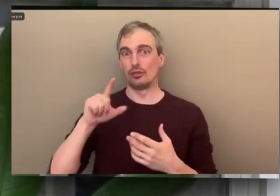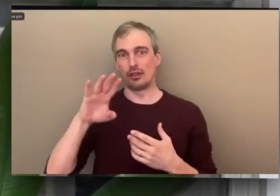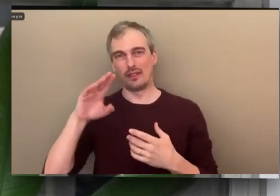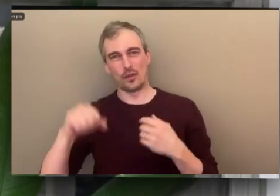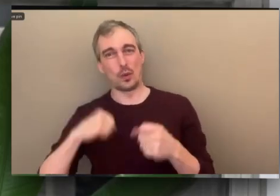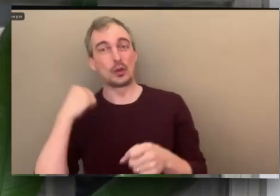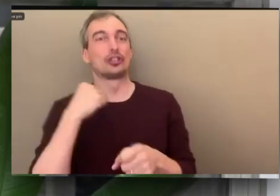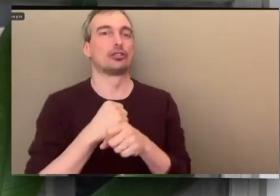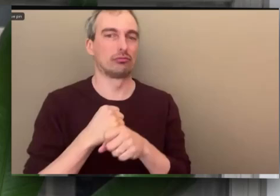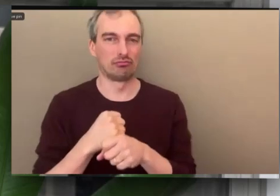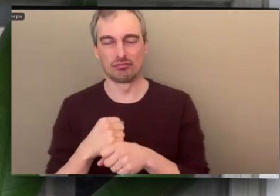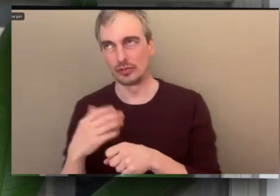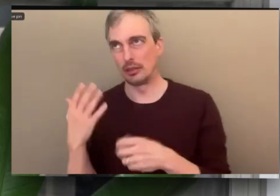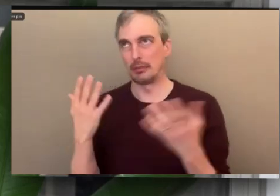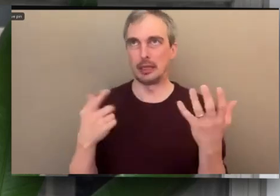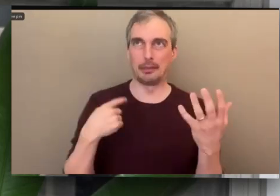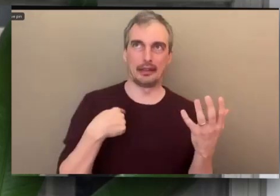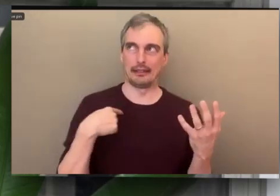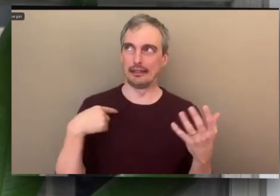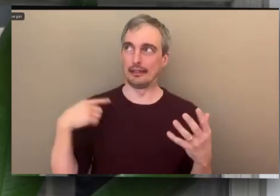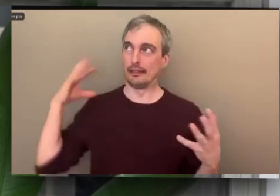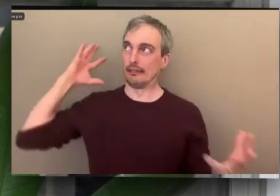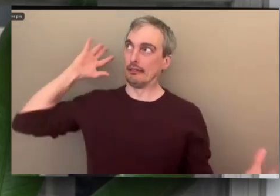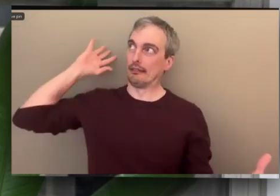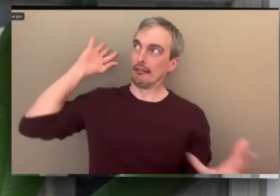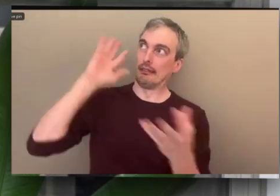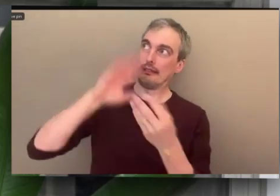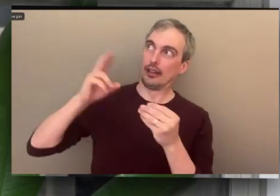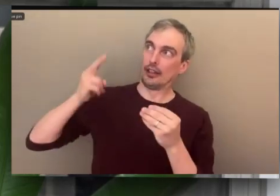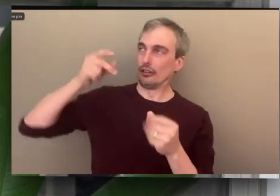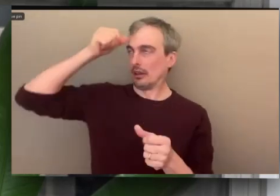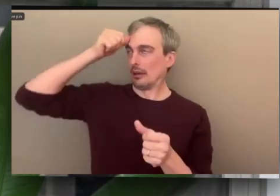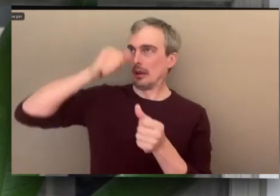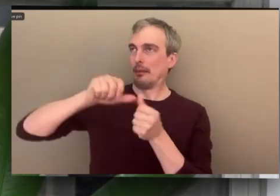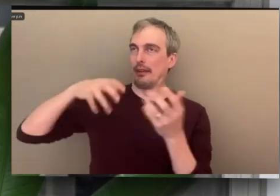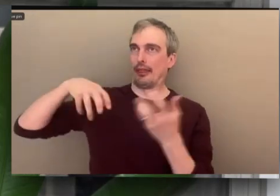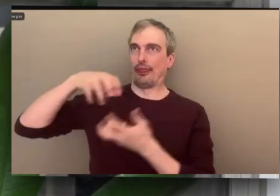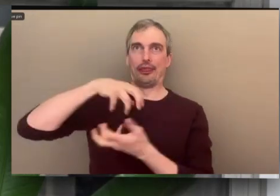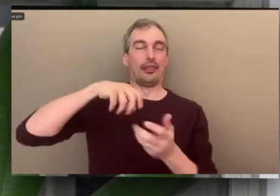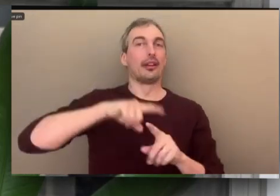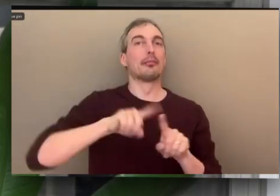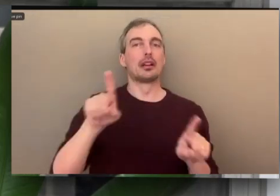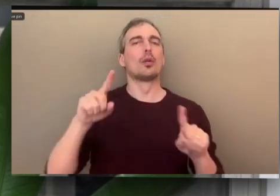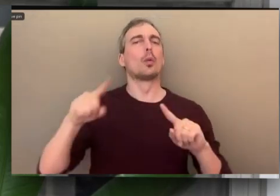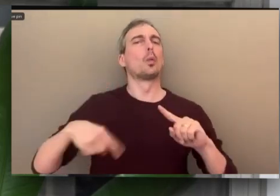So I will say this: When it started, I don't think anybody, nine years ago,